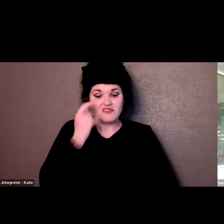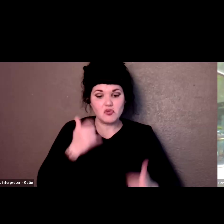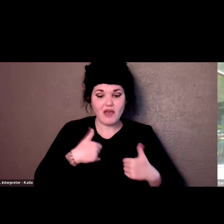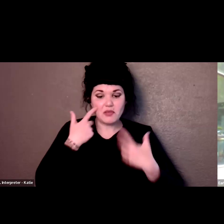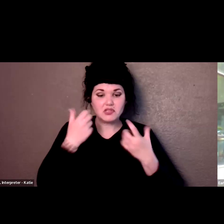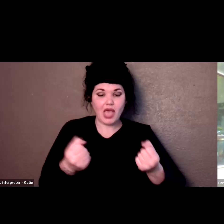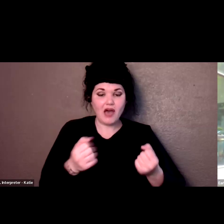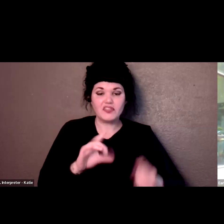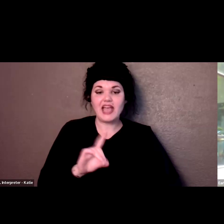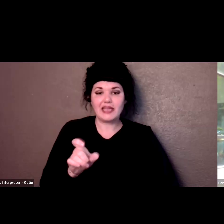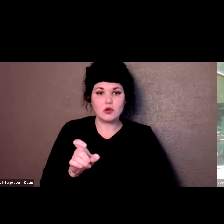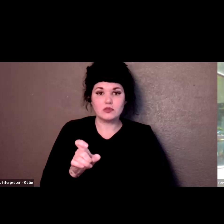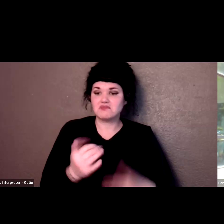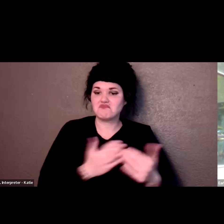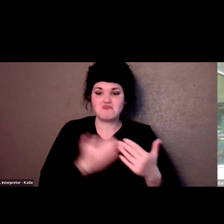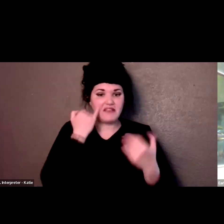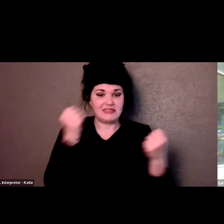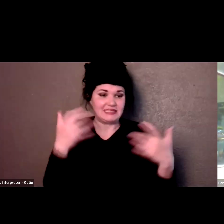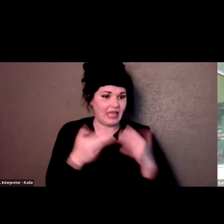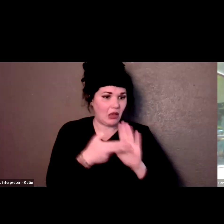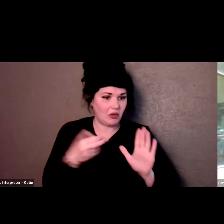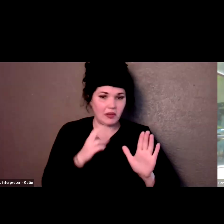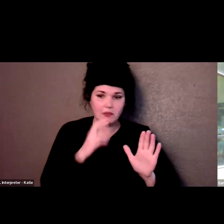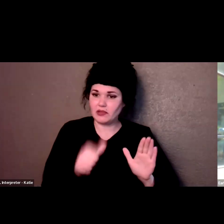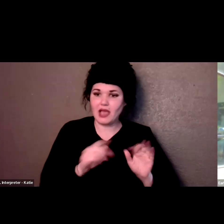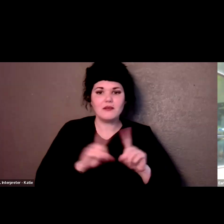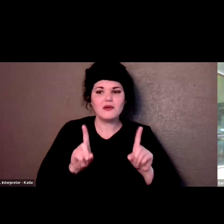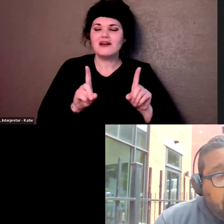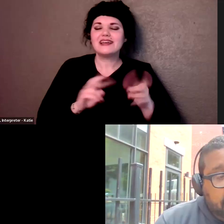mean that you should be segmented off from folks for the rest of your life. We know that